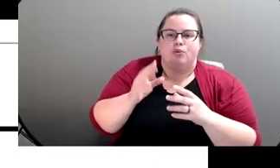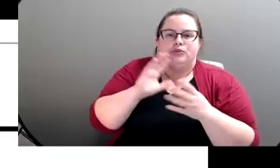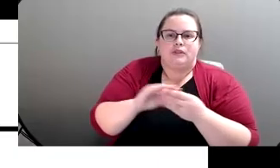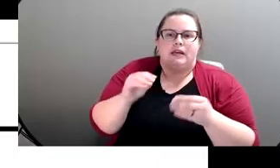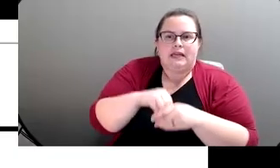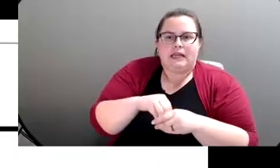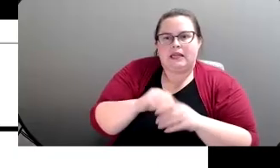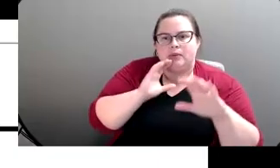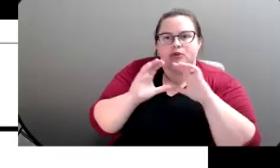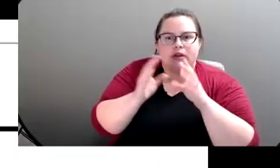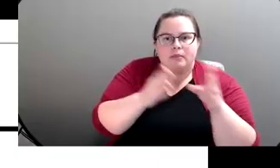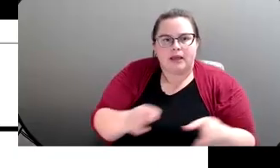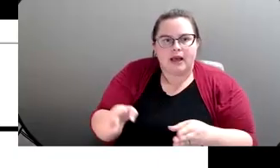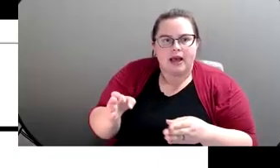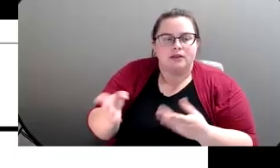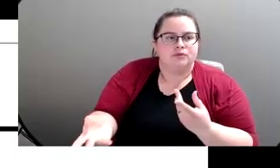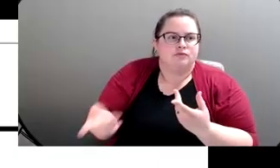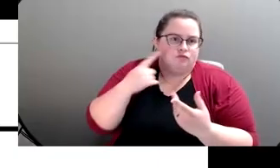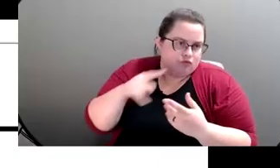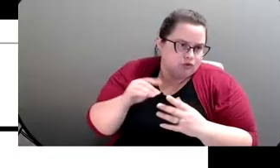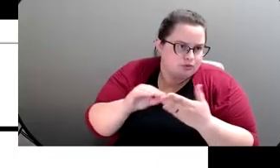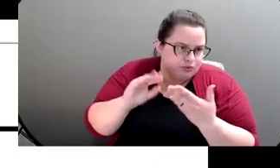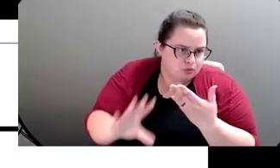to your students in your syllabus?